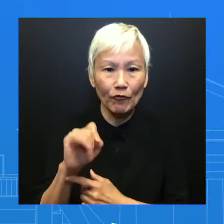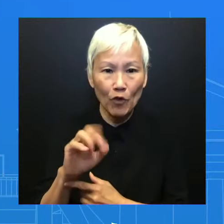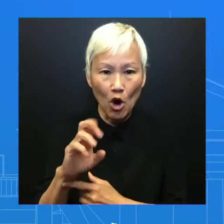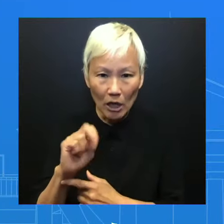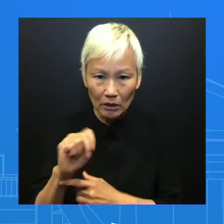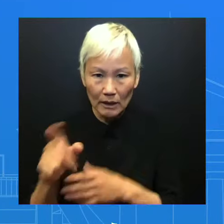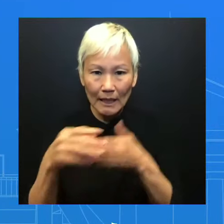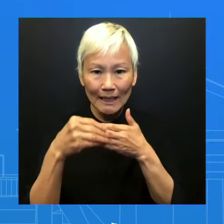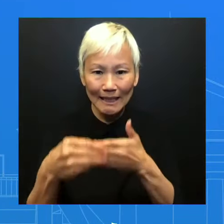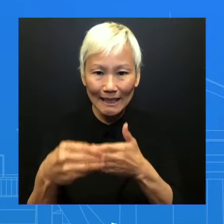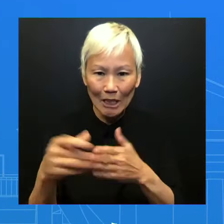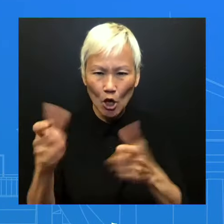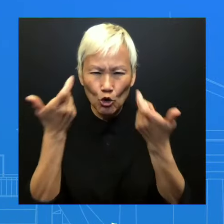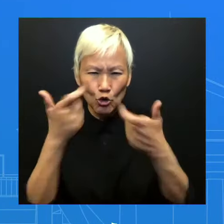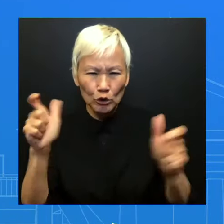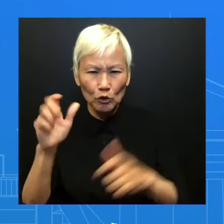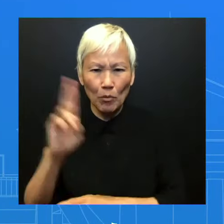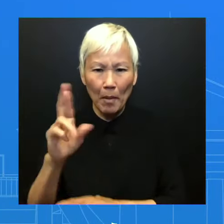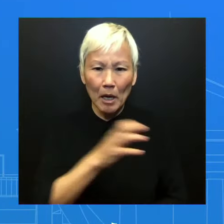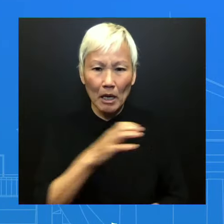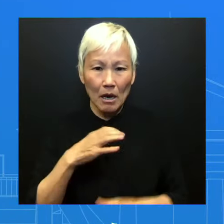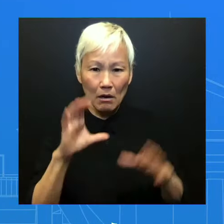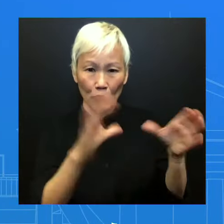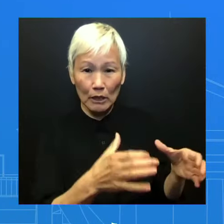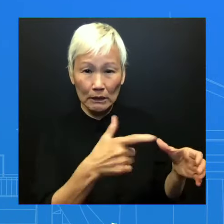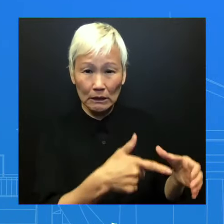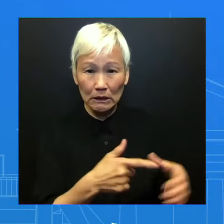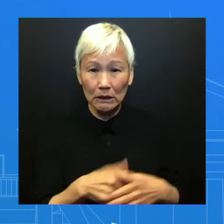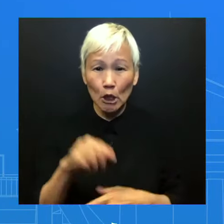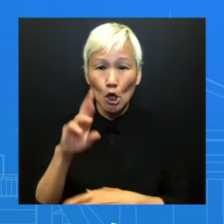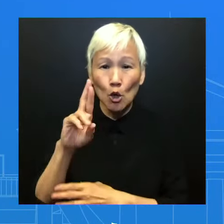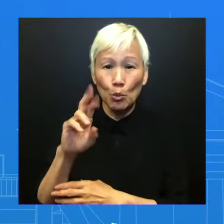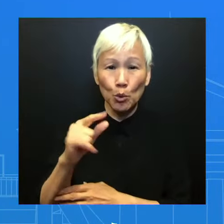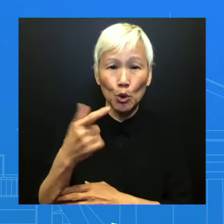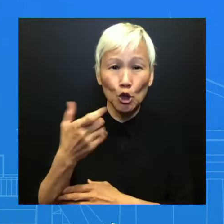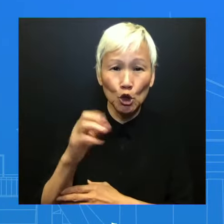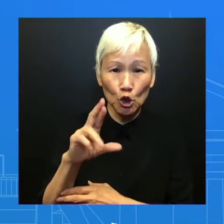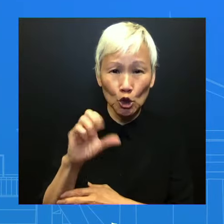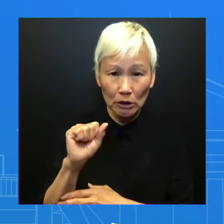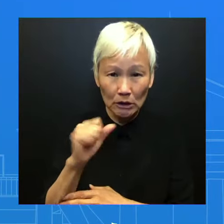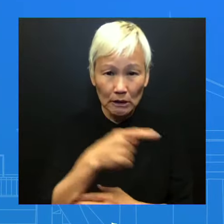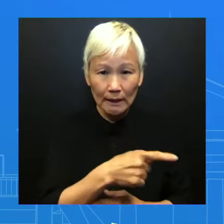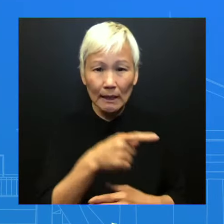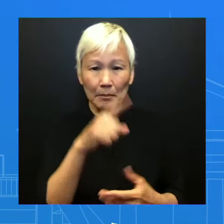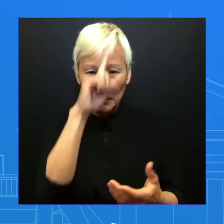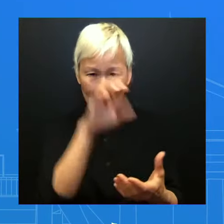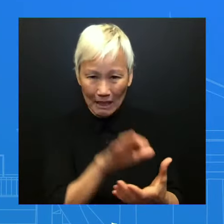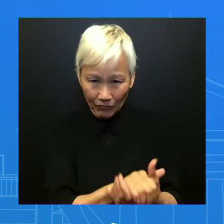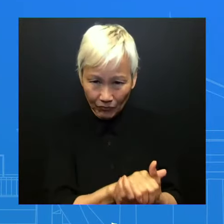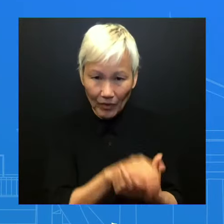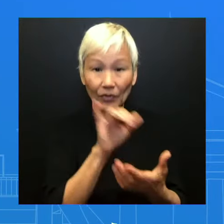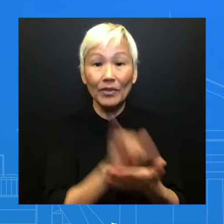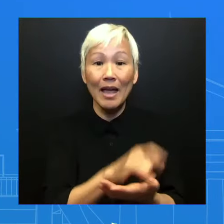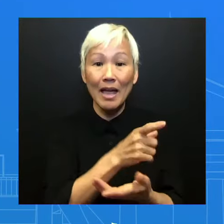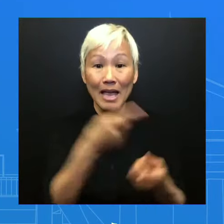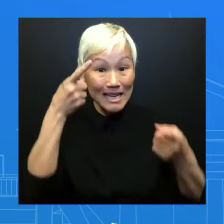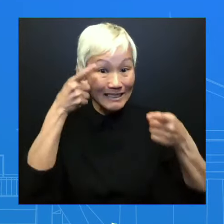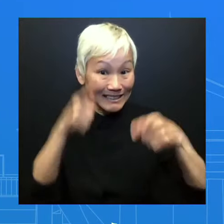was likely by Friday afternoon. Can you comment on -- Ms. Jean-Pierre: I don't have a timeline for you. We want this to be done as soon as possible.